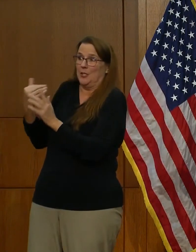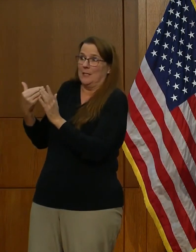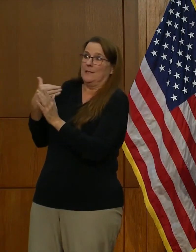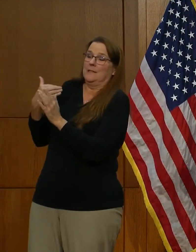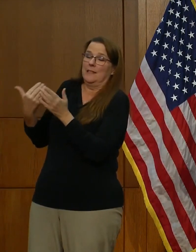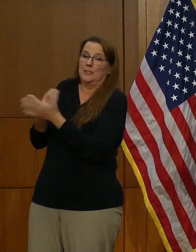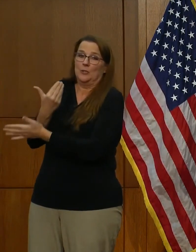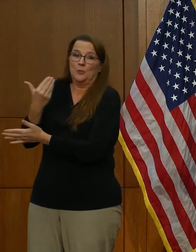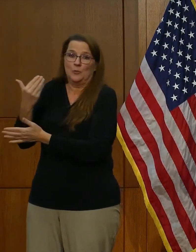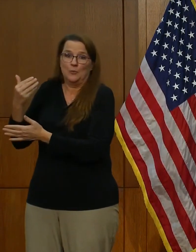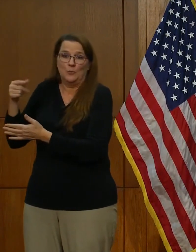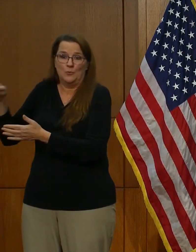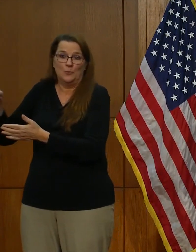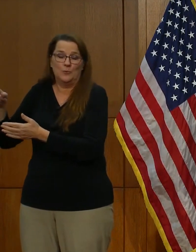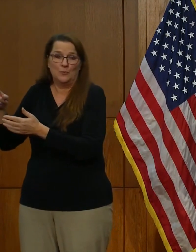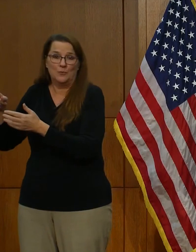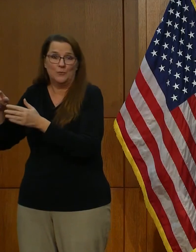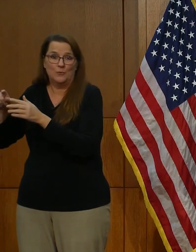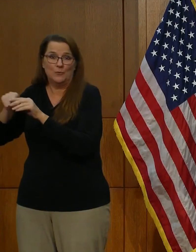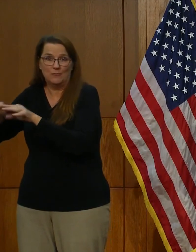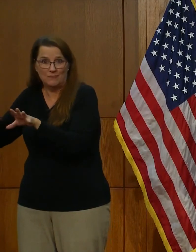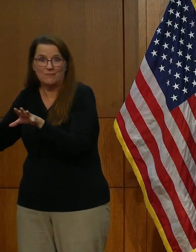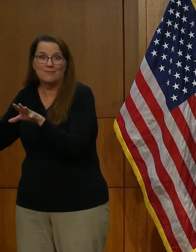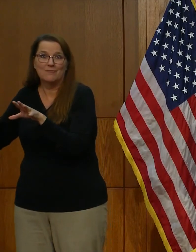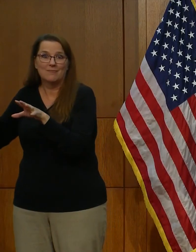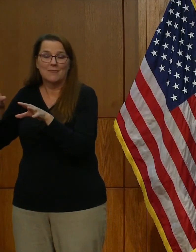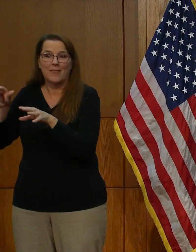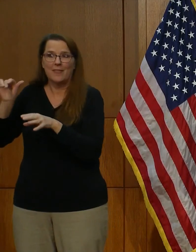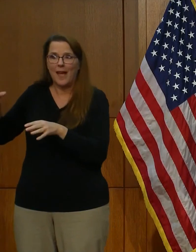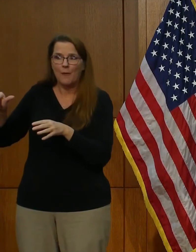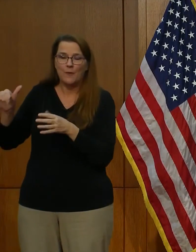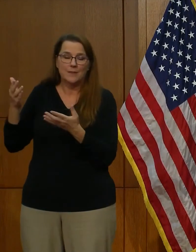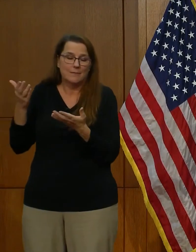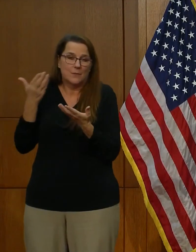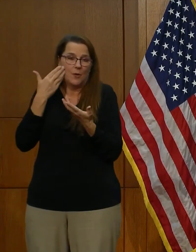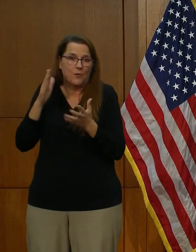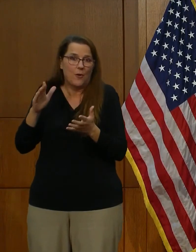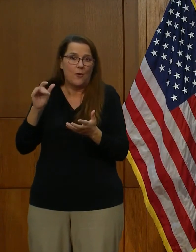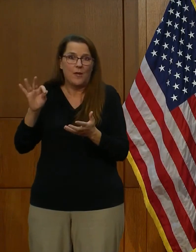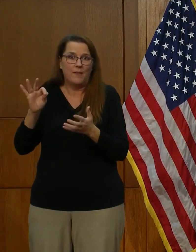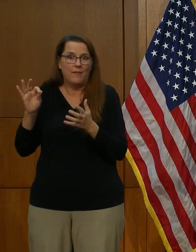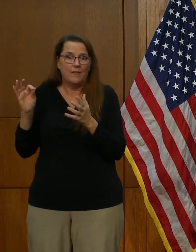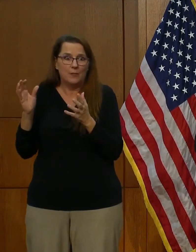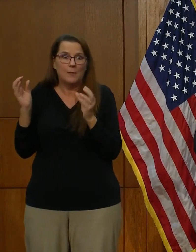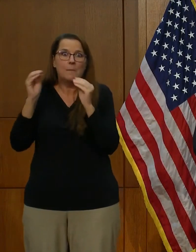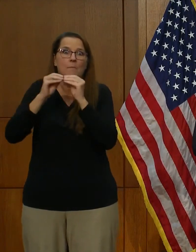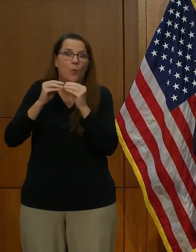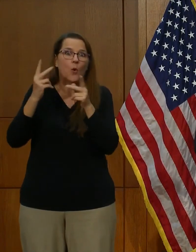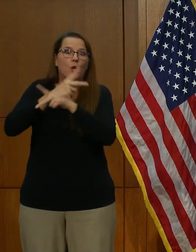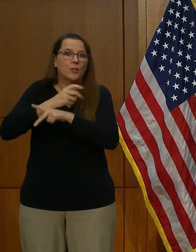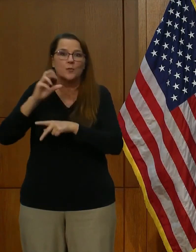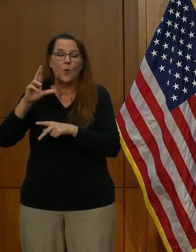VACCINATED BEFORE WE RUN UP AGAINST SOME VARIANT. THAT IS